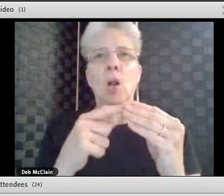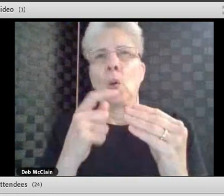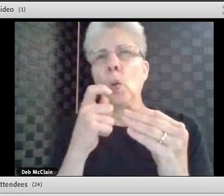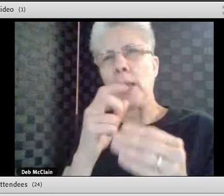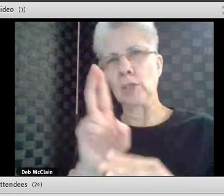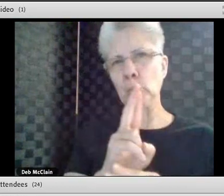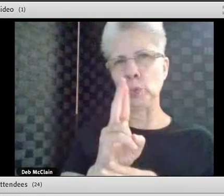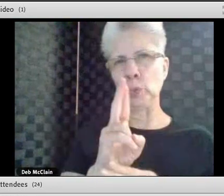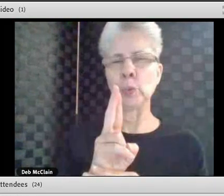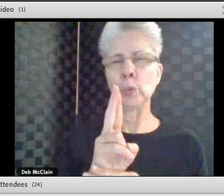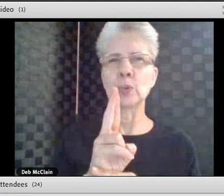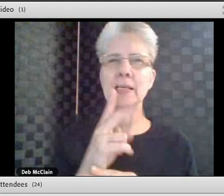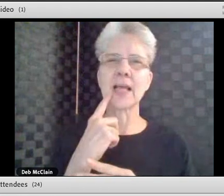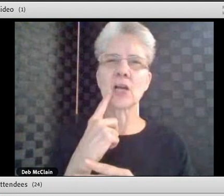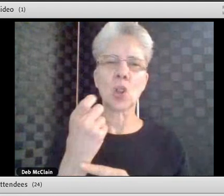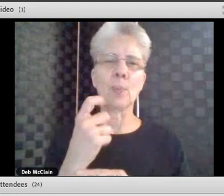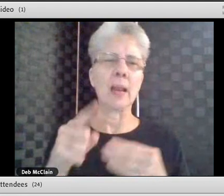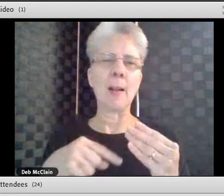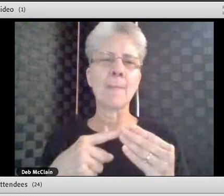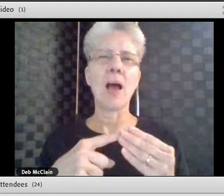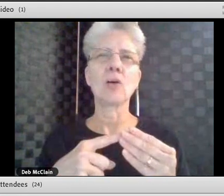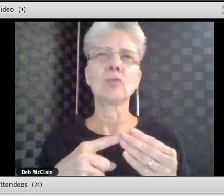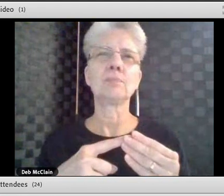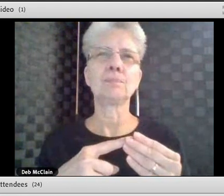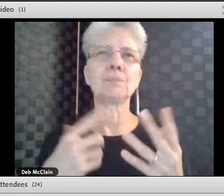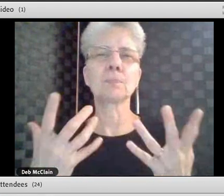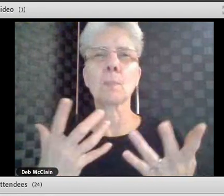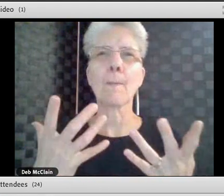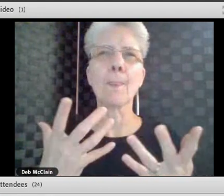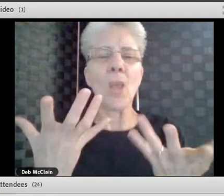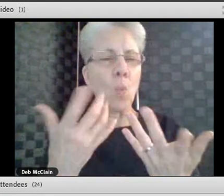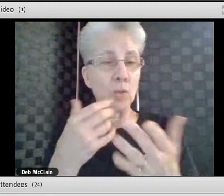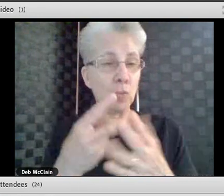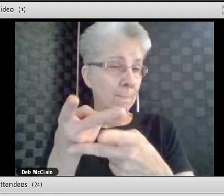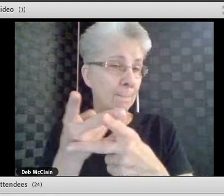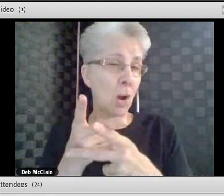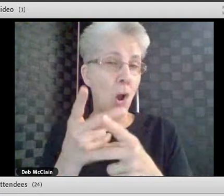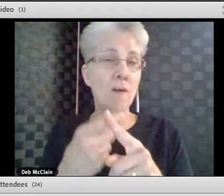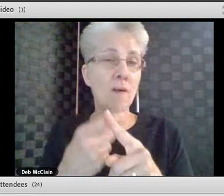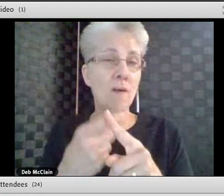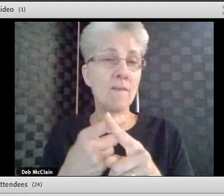It tells you a little bit about, you know, who has access. It tells you a little bit about, you know,